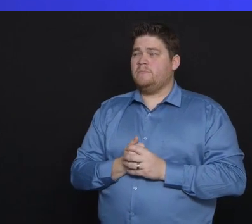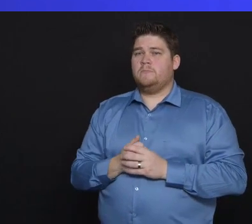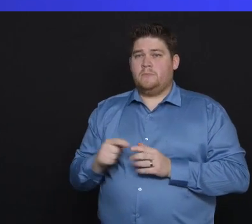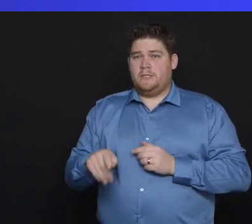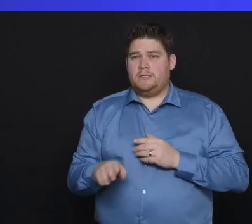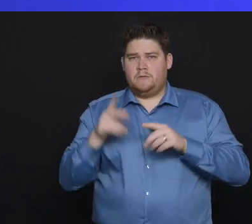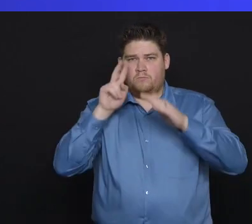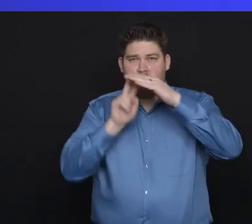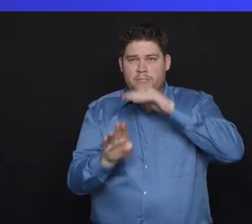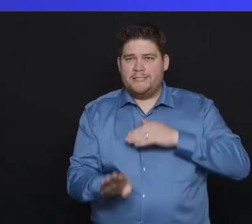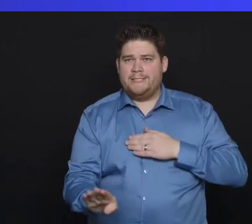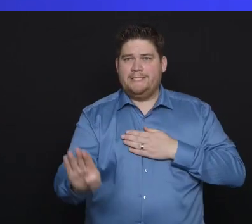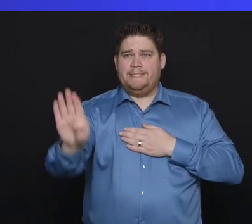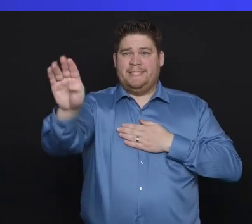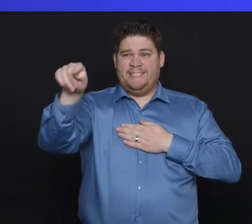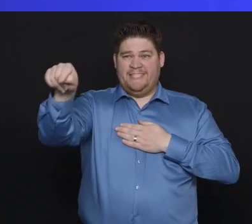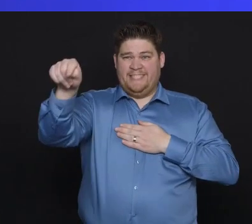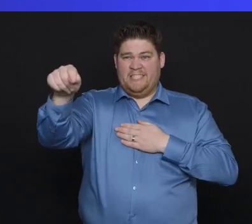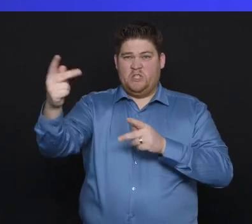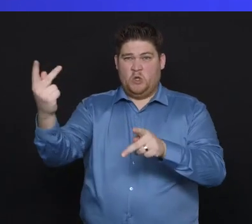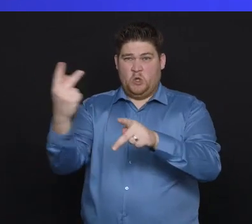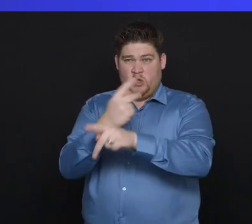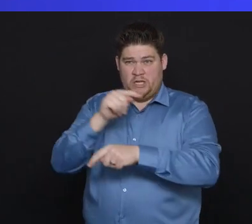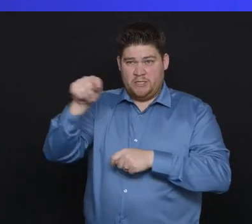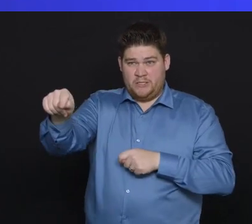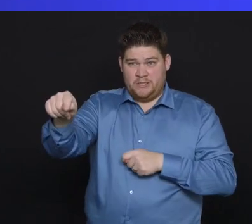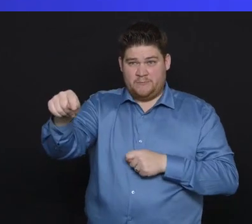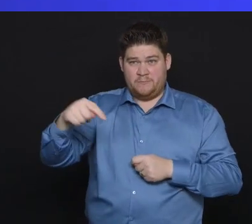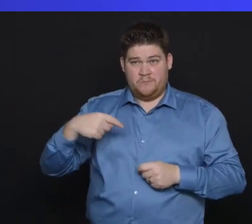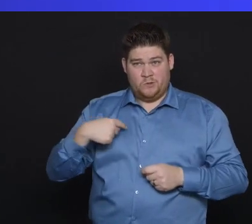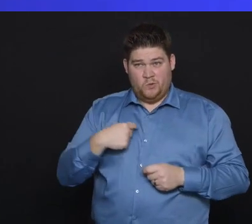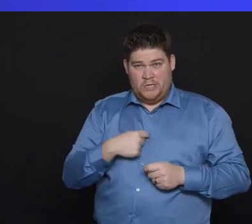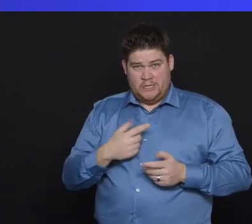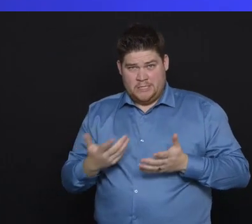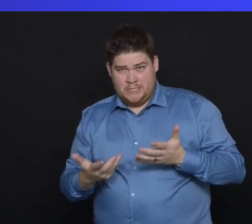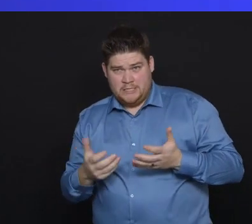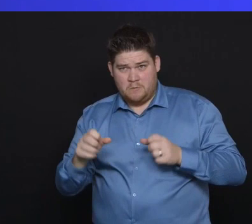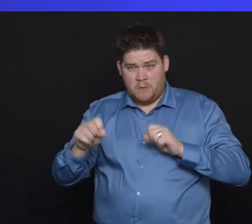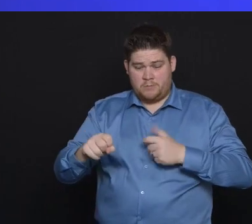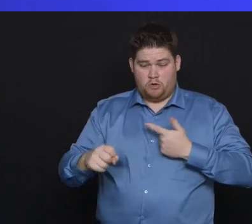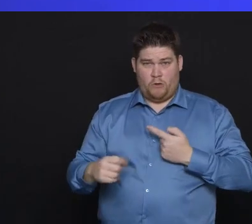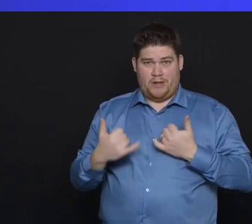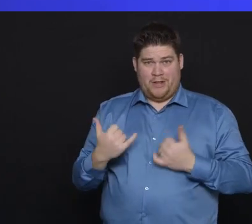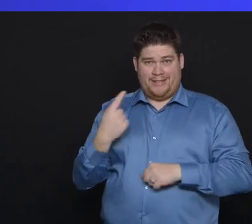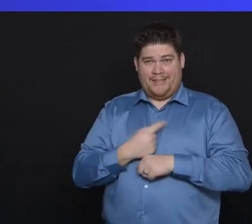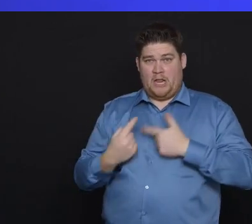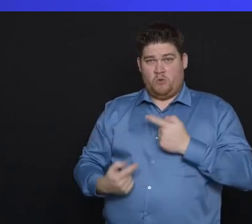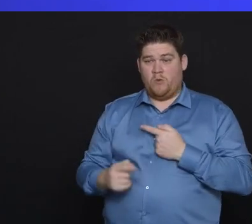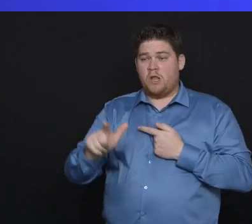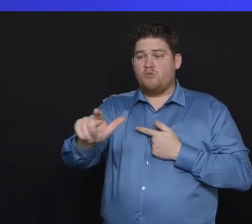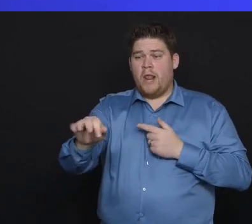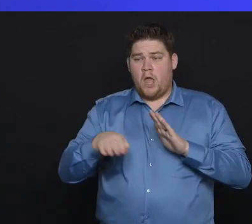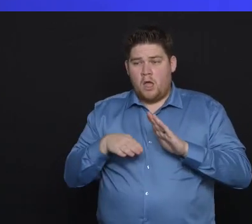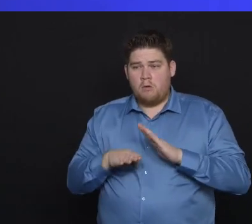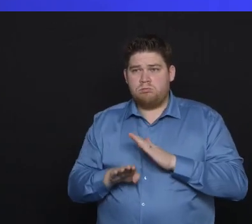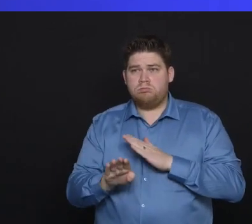That's a model. We're somewhere around there, based on the modelling, the estimations. I don't know when we're going to see our peak.